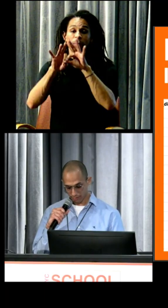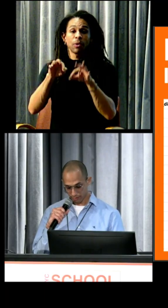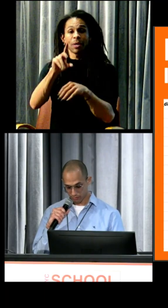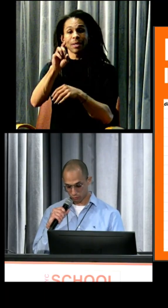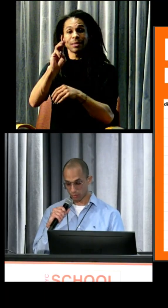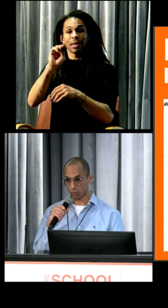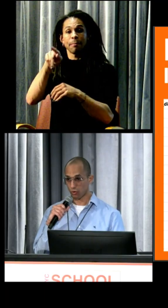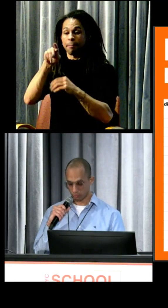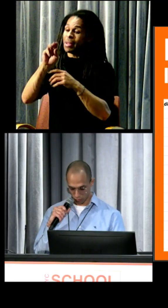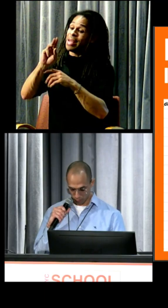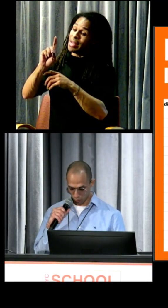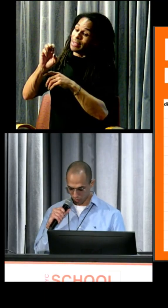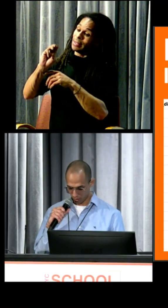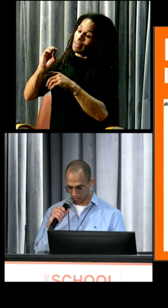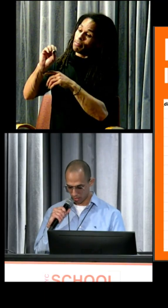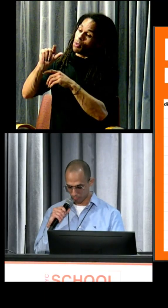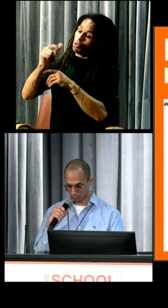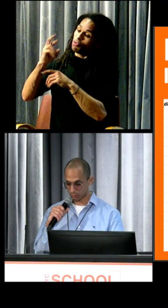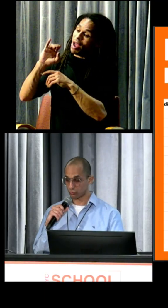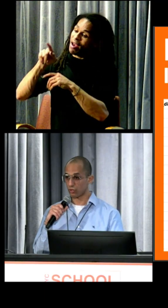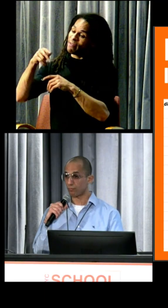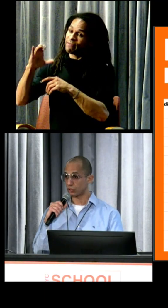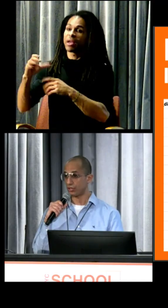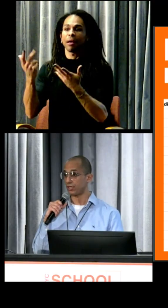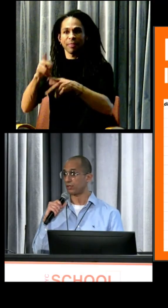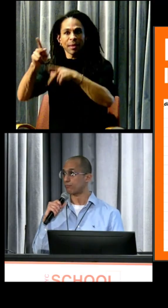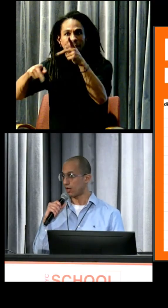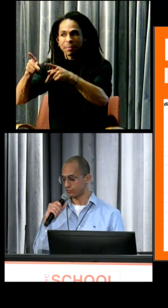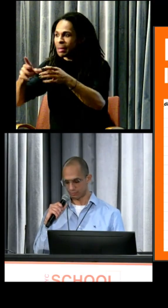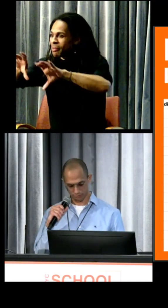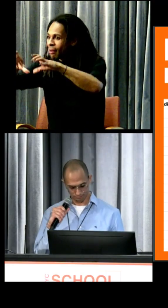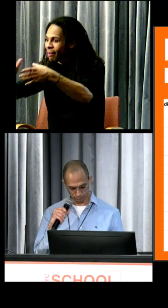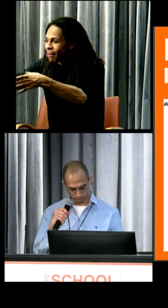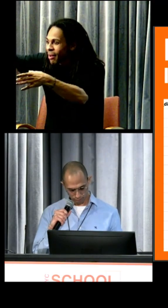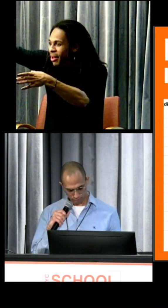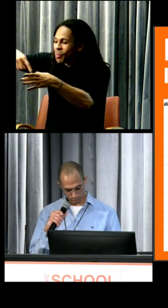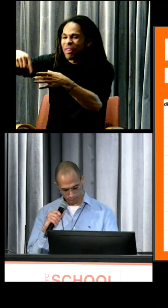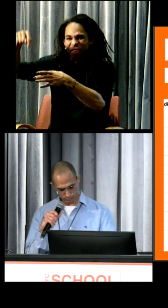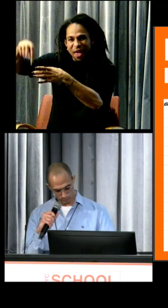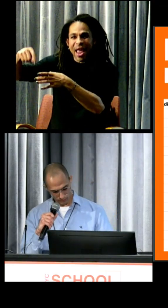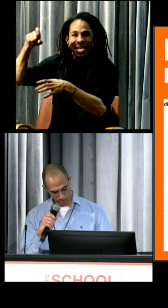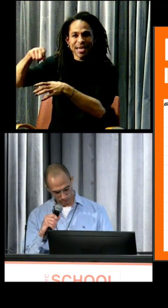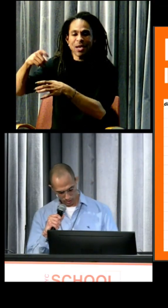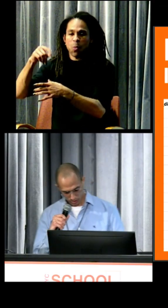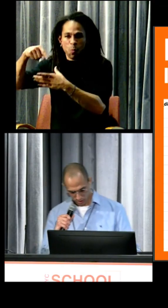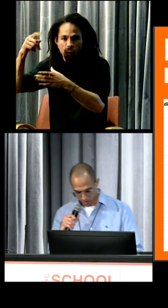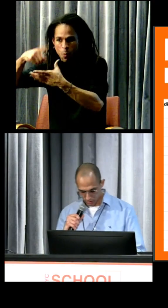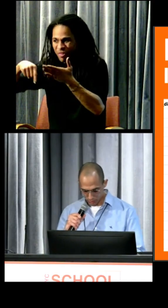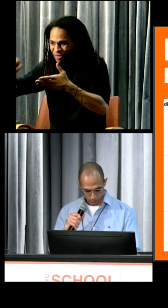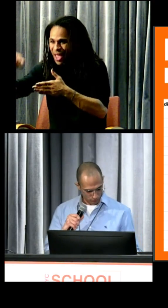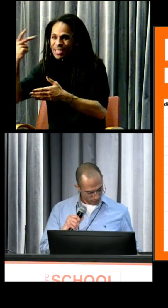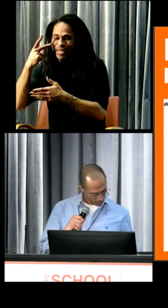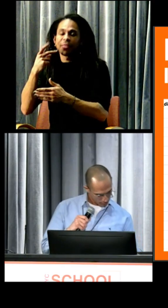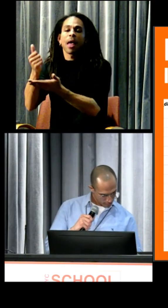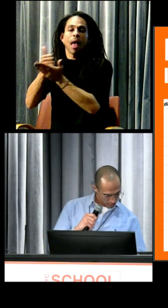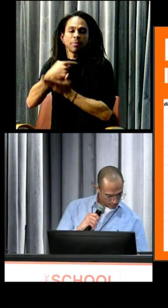So, you know, certain neighborhoods we look at, you know, don't have access to city bike, the city